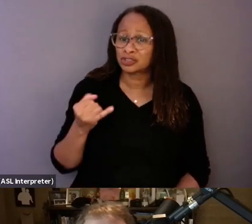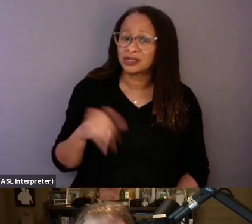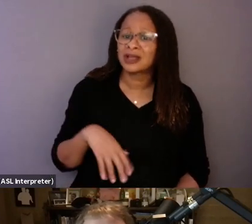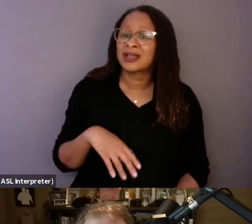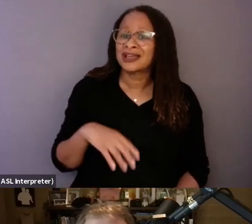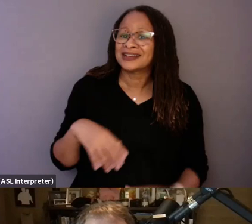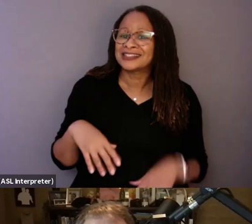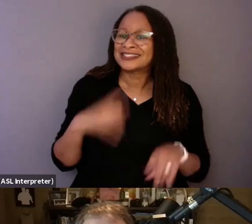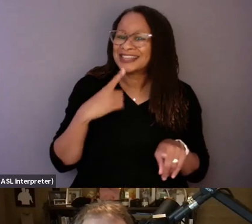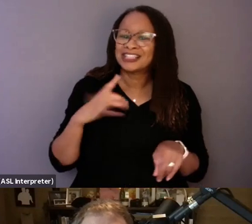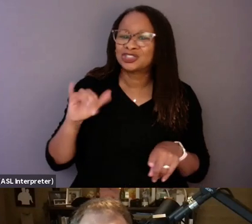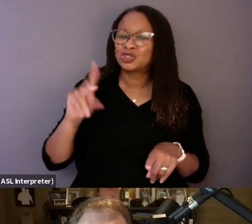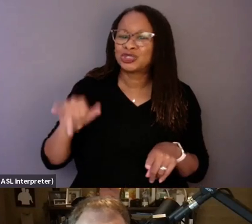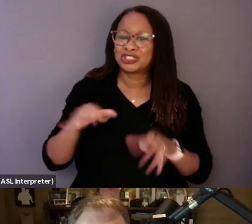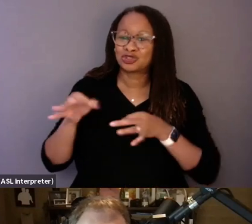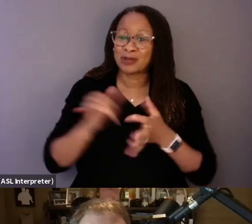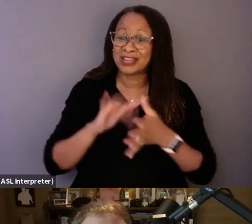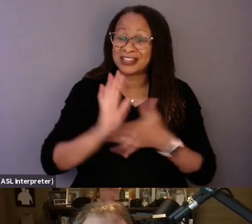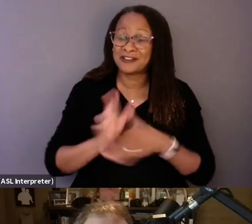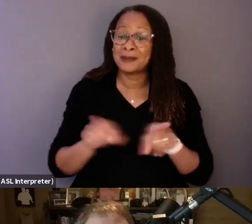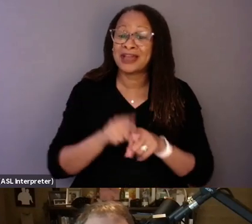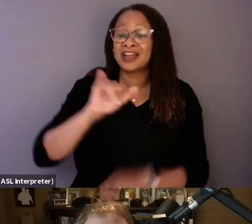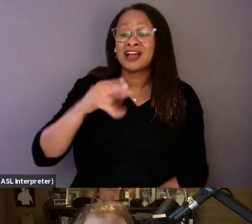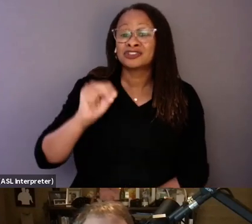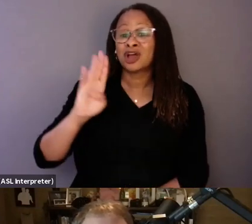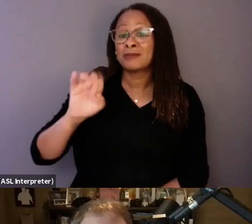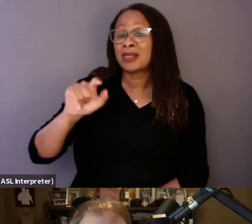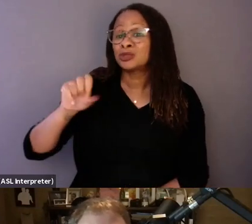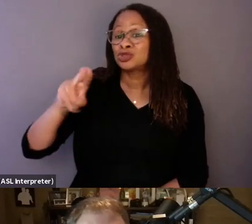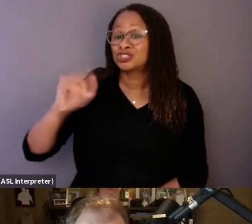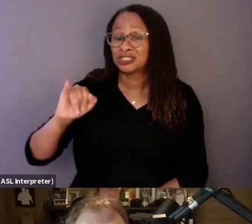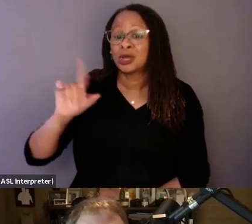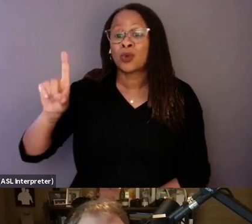and it really informs what I think one of the fundamental revelations of the film is